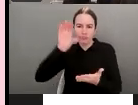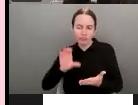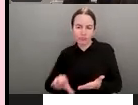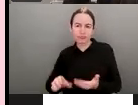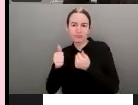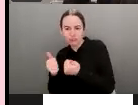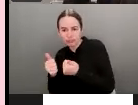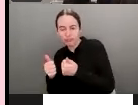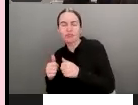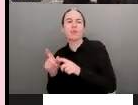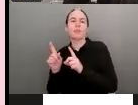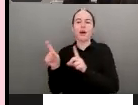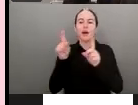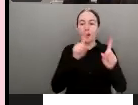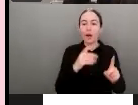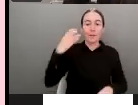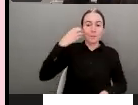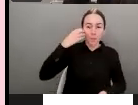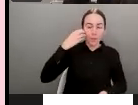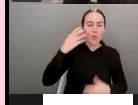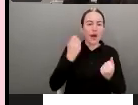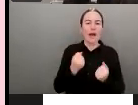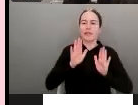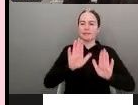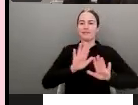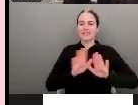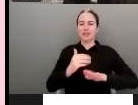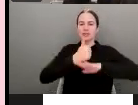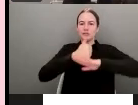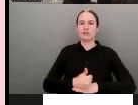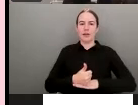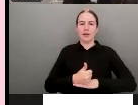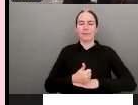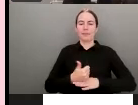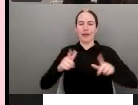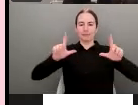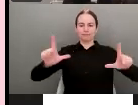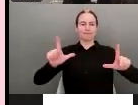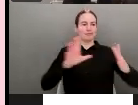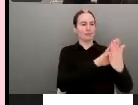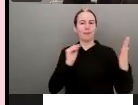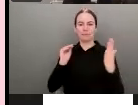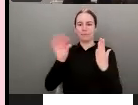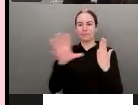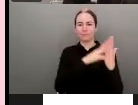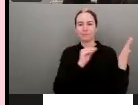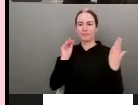is relying on frameworks. They work differently relating to frameworks.